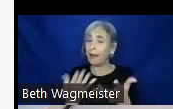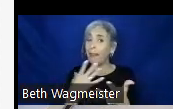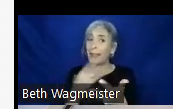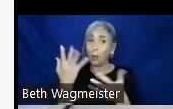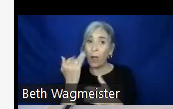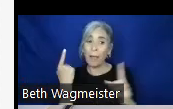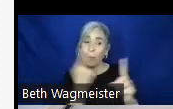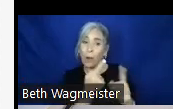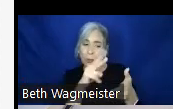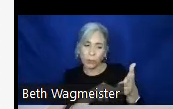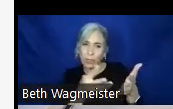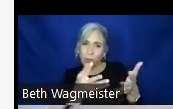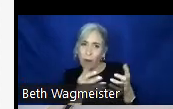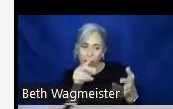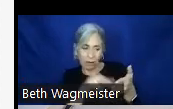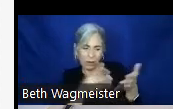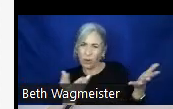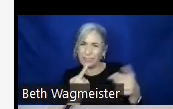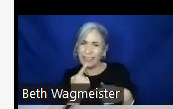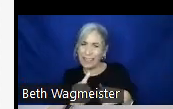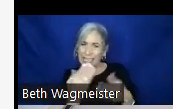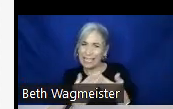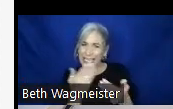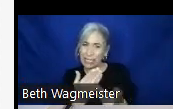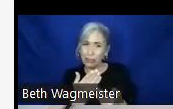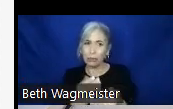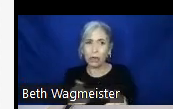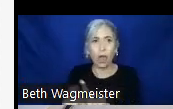A browser can force focus indication. That is one of the reasons I started.